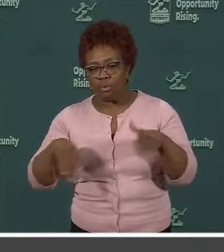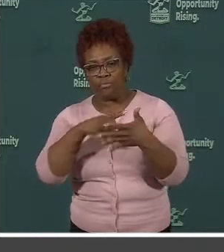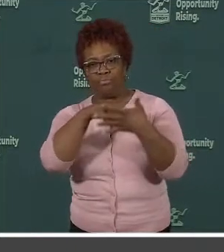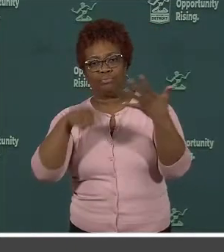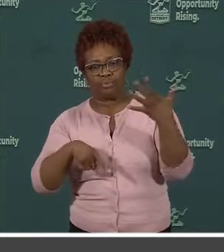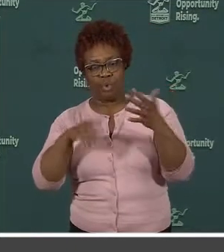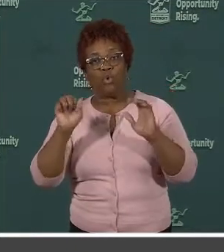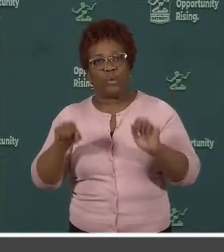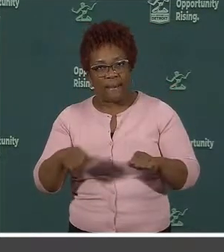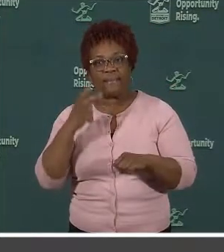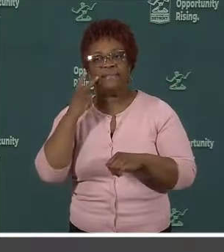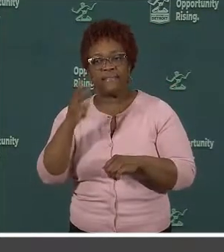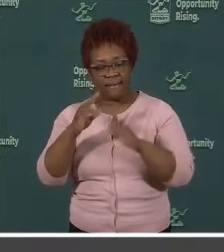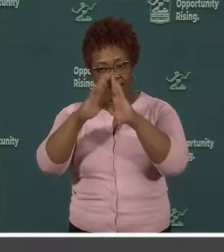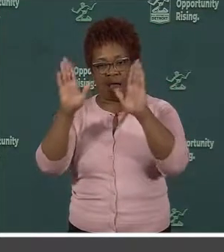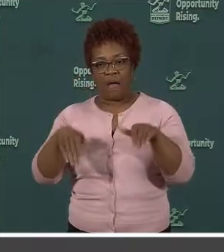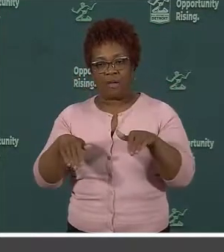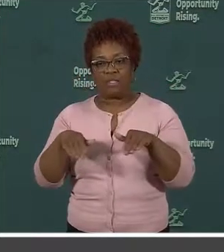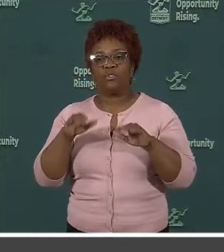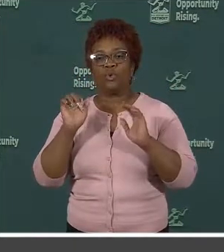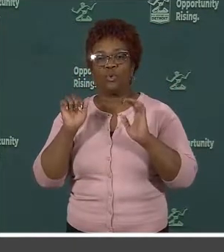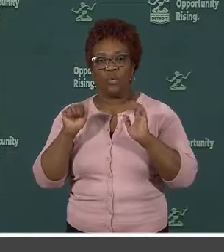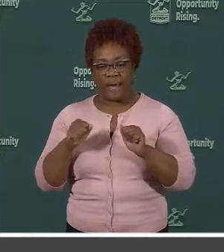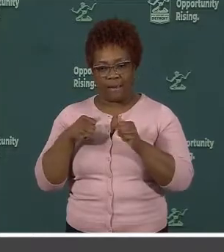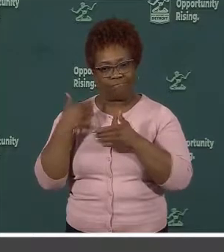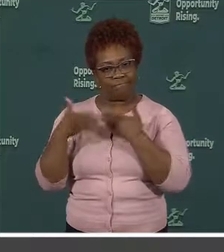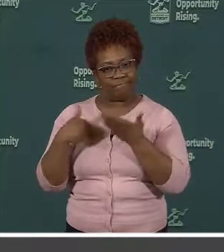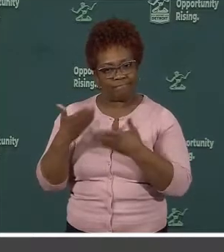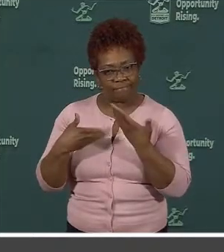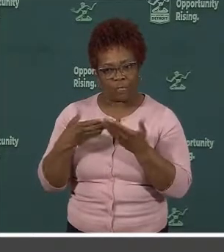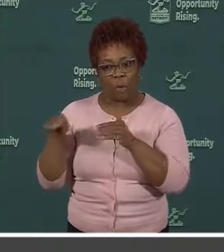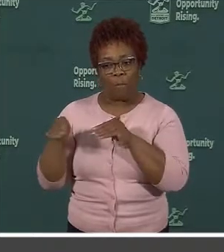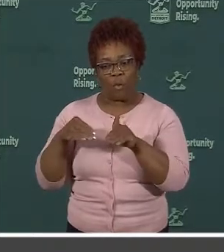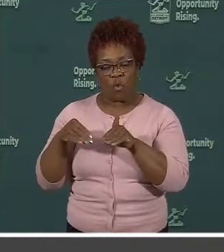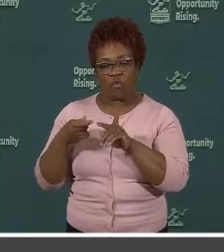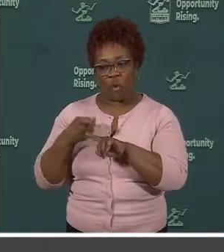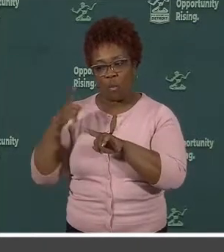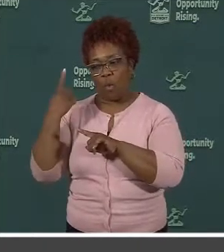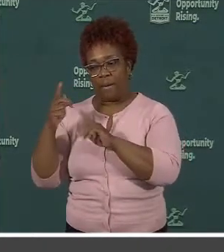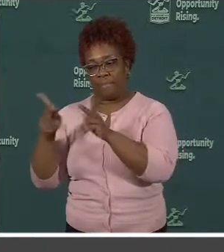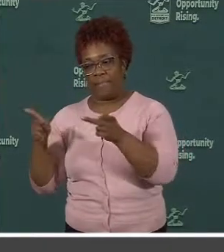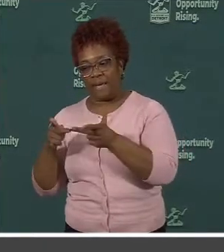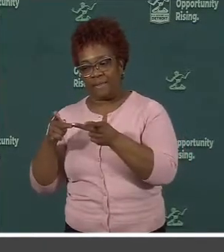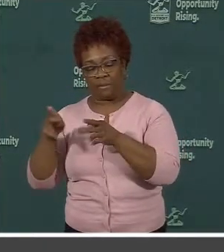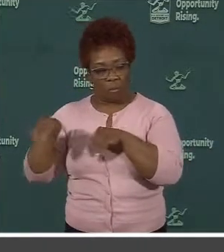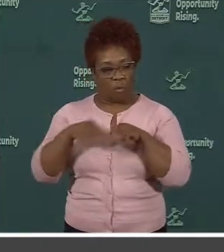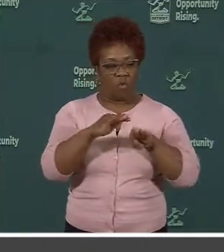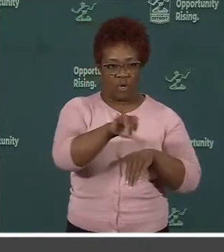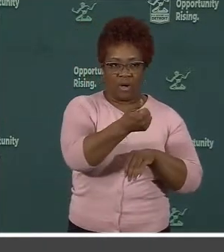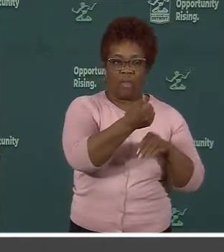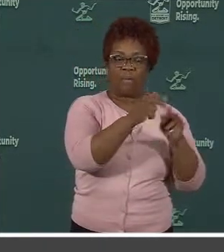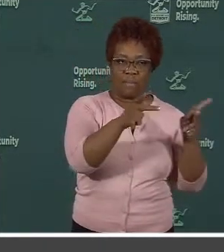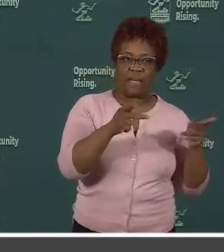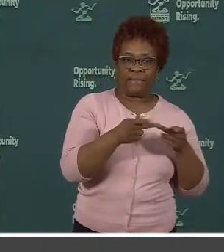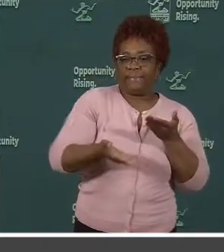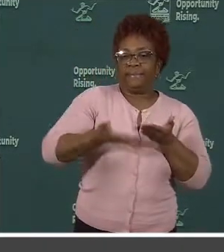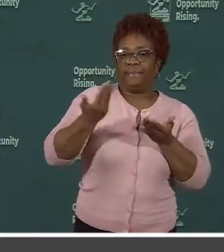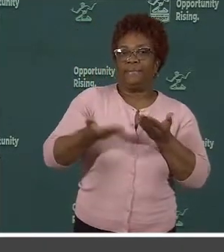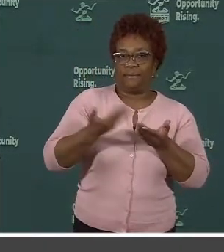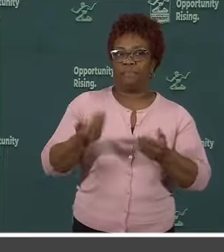YOU CAN MOVE MORE SMOOTHLY FROM ONE LOCATION TO ANOTHER AND WE